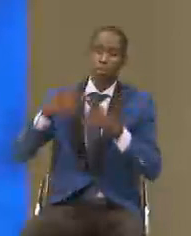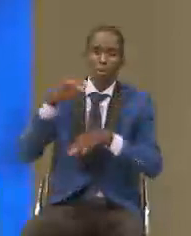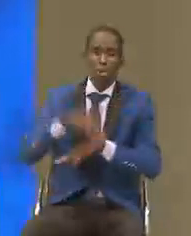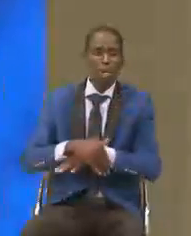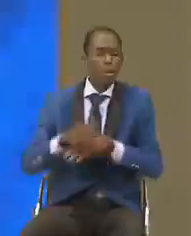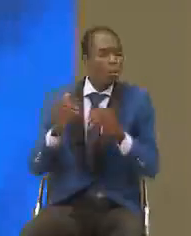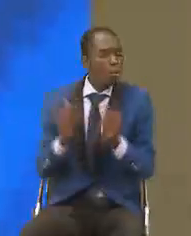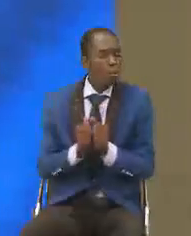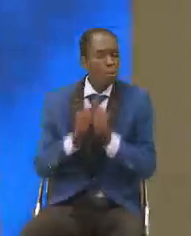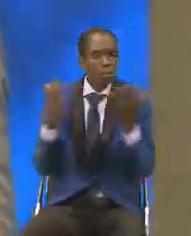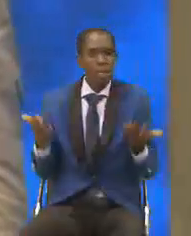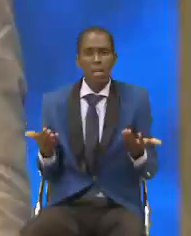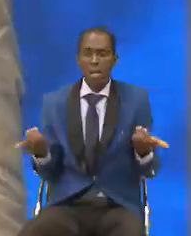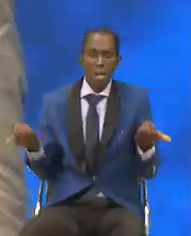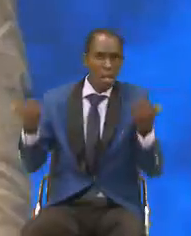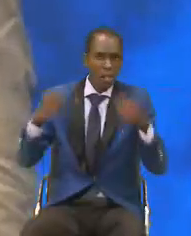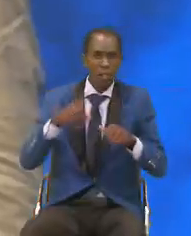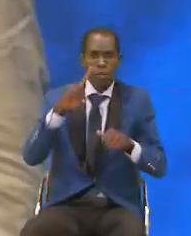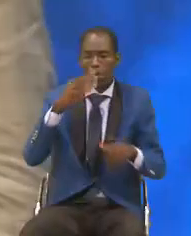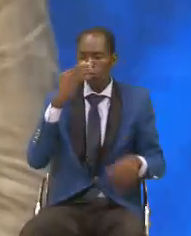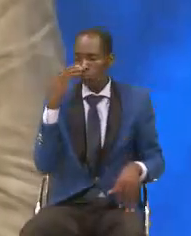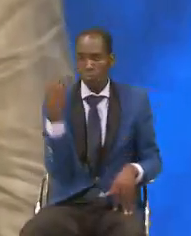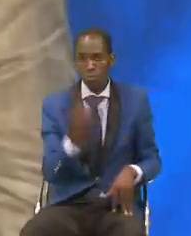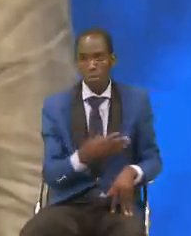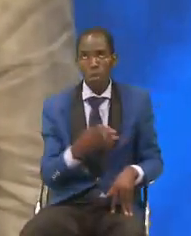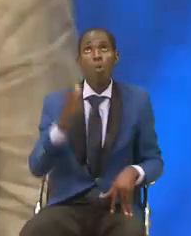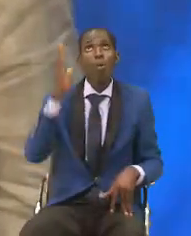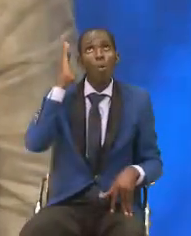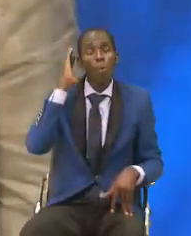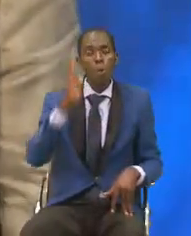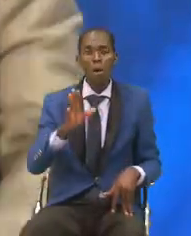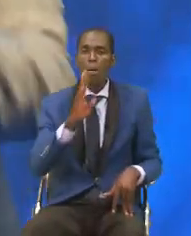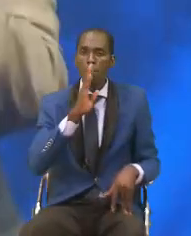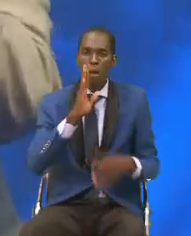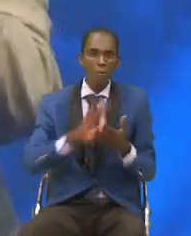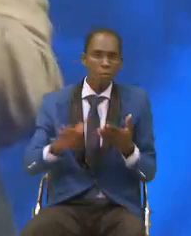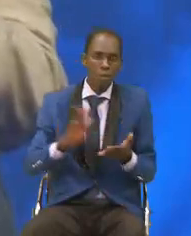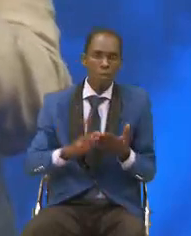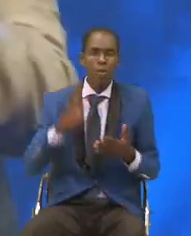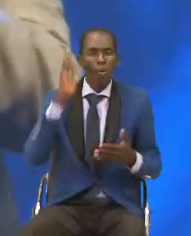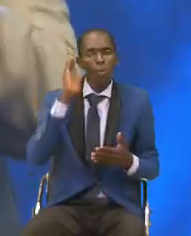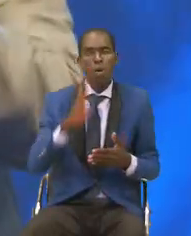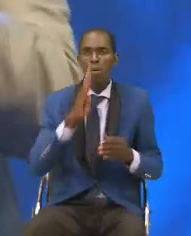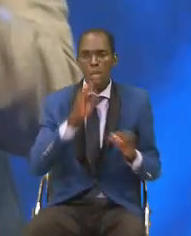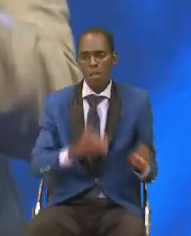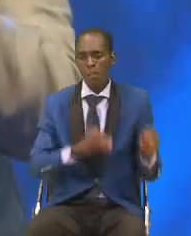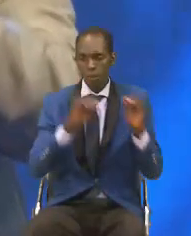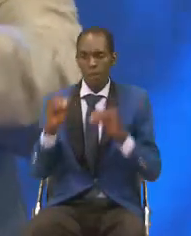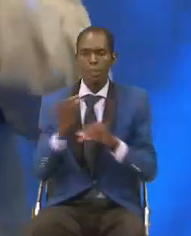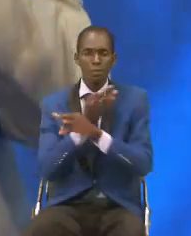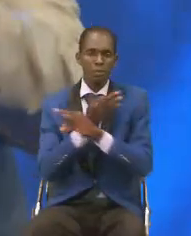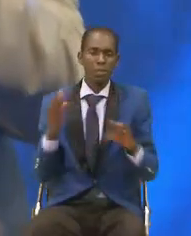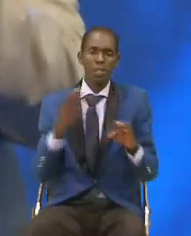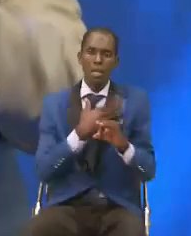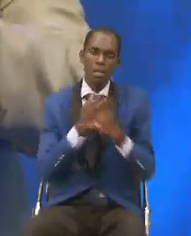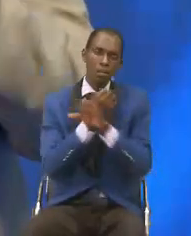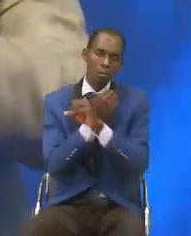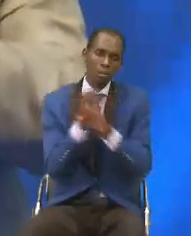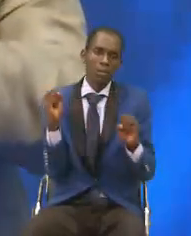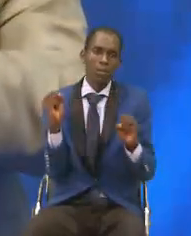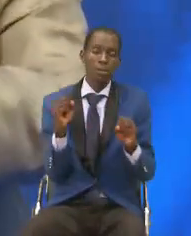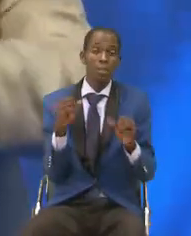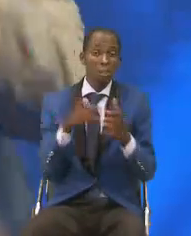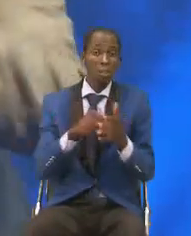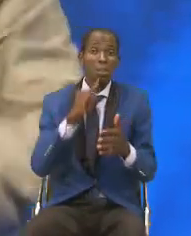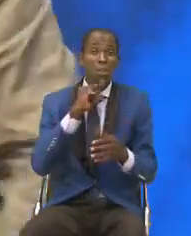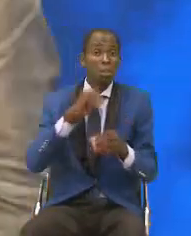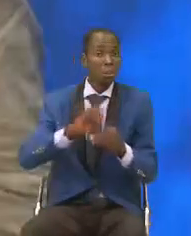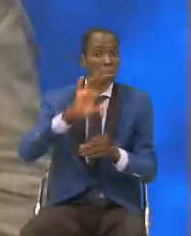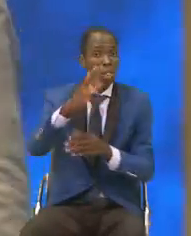christ tonight without exception will be forgiven will be set free will be saved